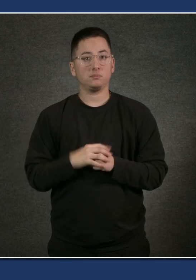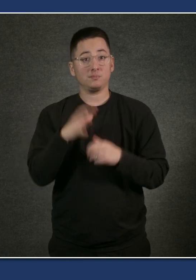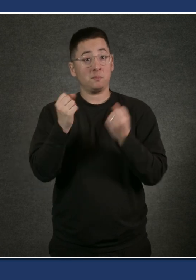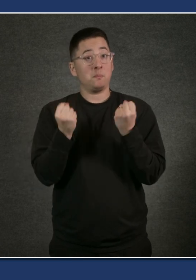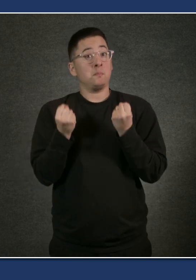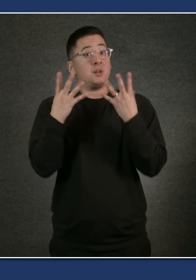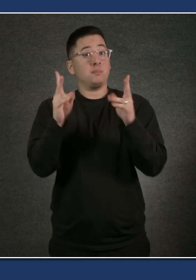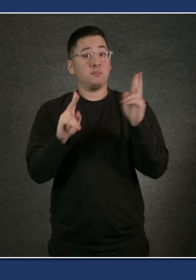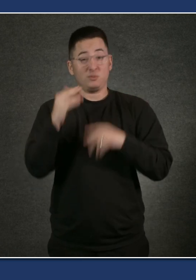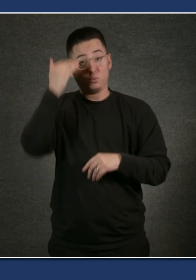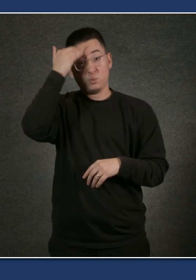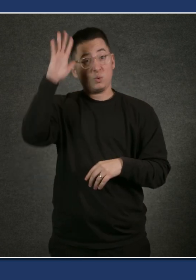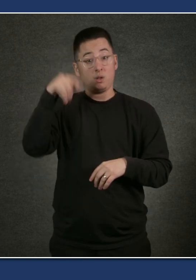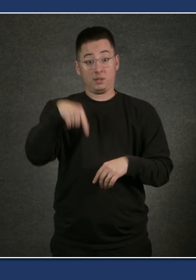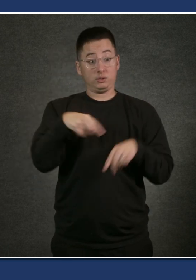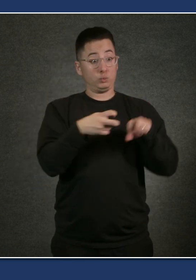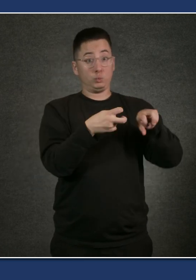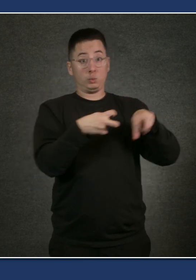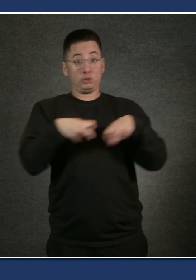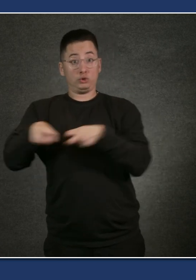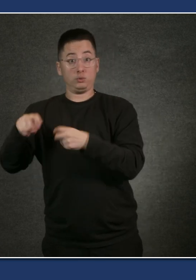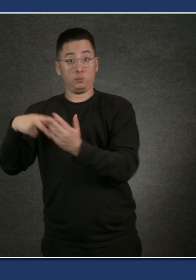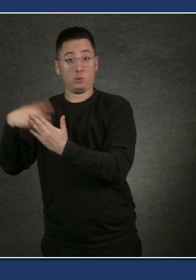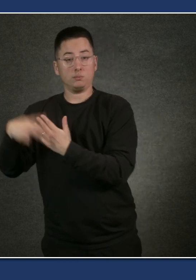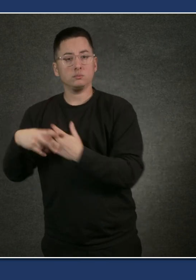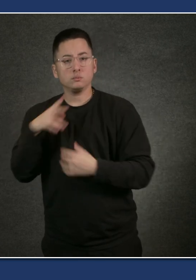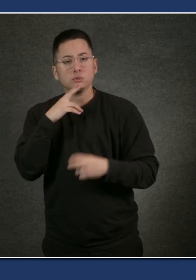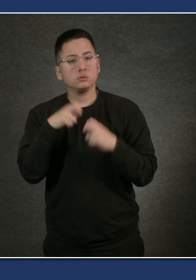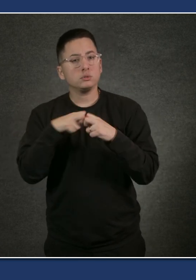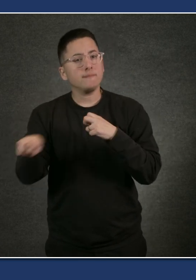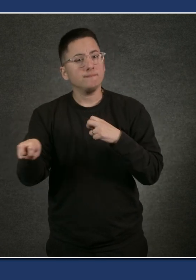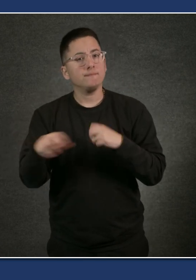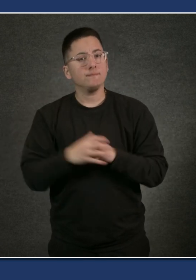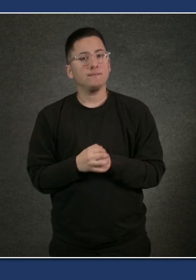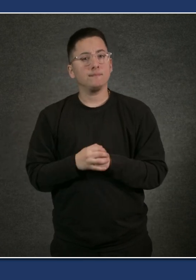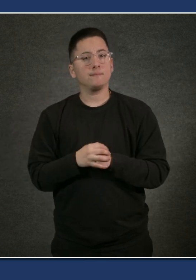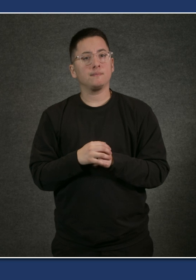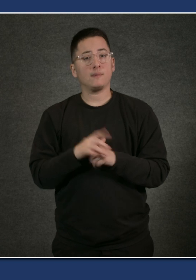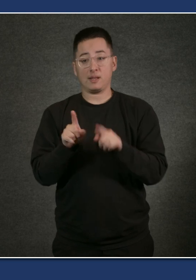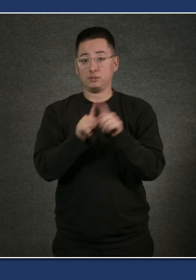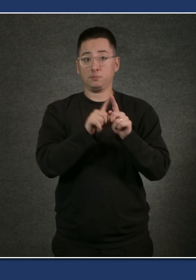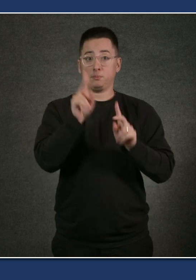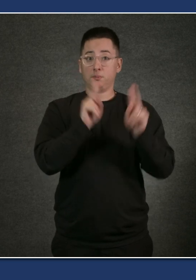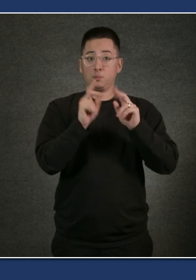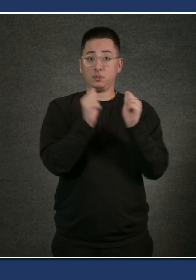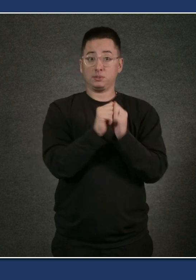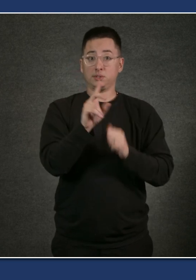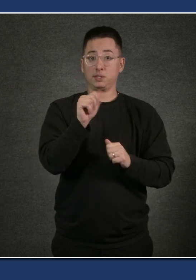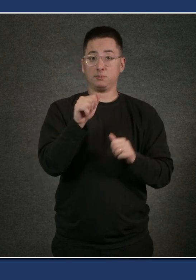to take the leap into starting their careers. Additionally, my friend Bob is getting older.